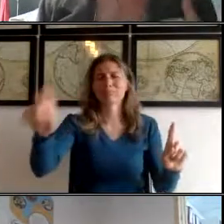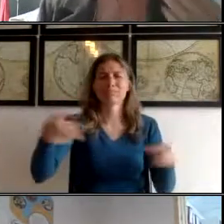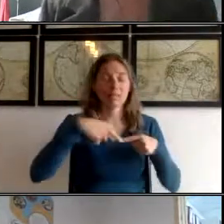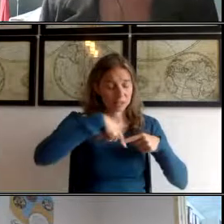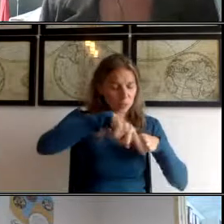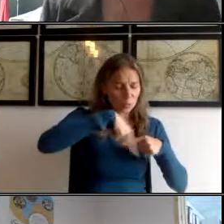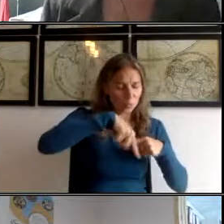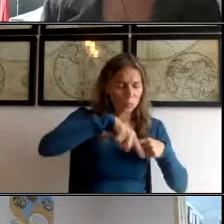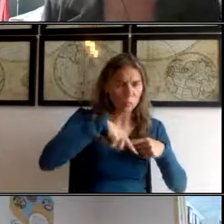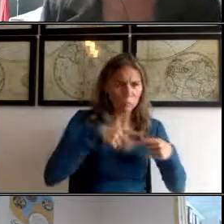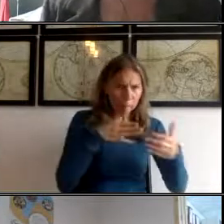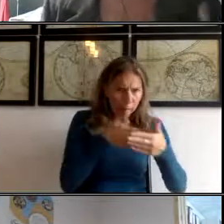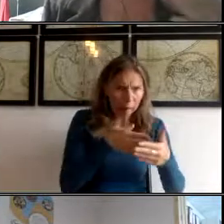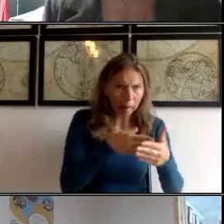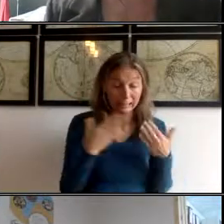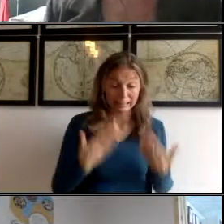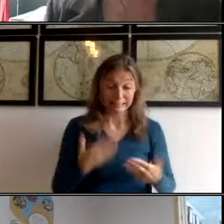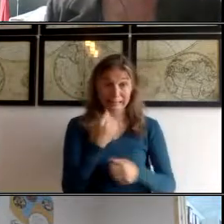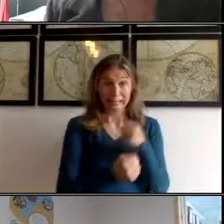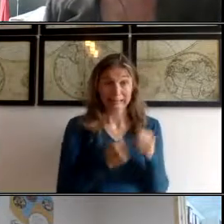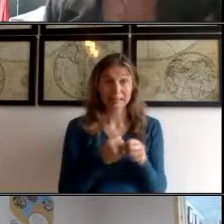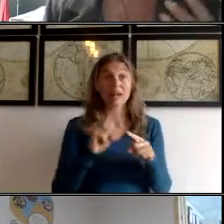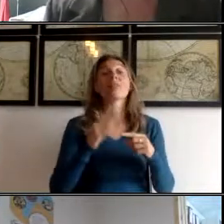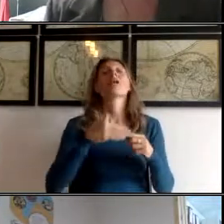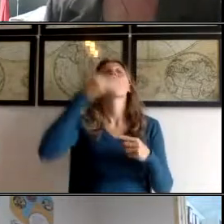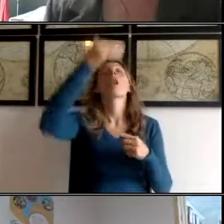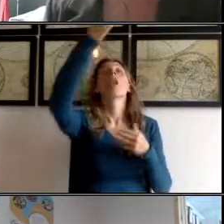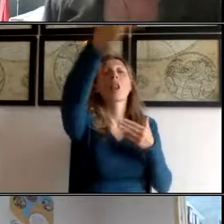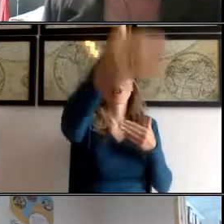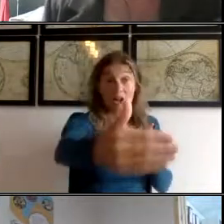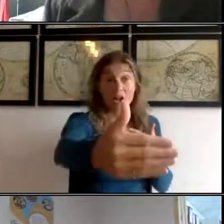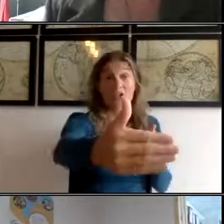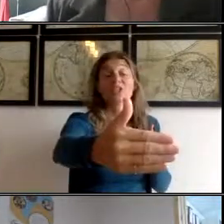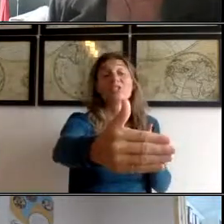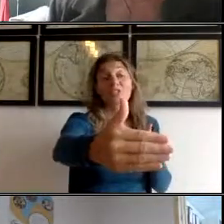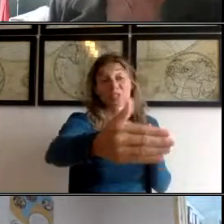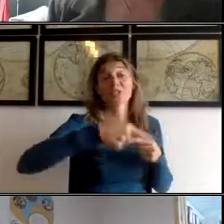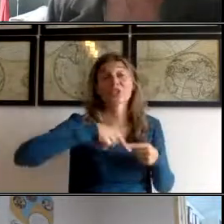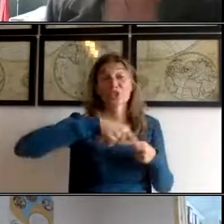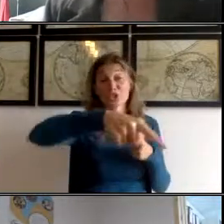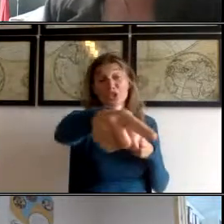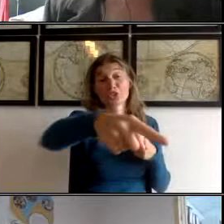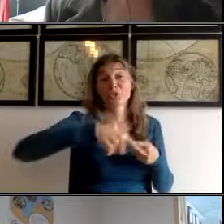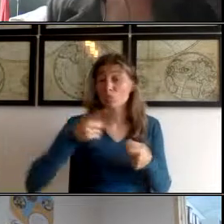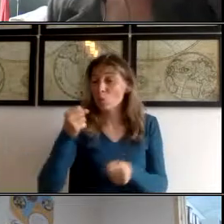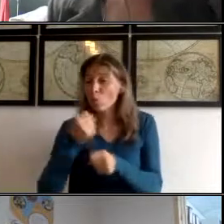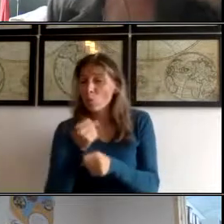What do we do this year? And long term issues. How do we change our work to accommodate this?